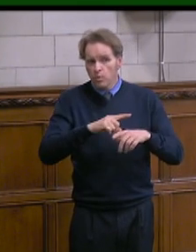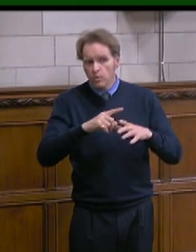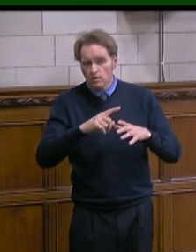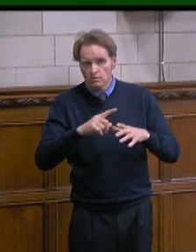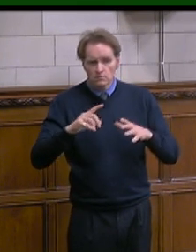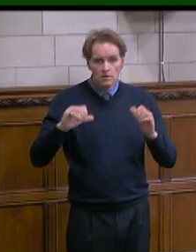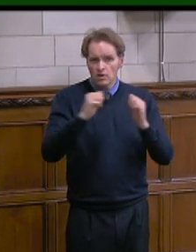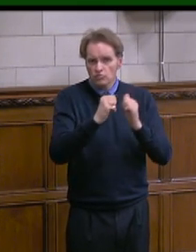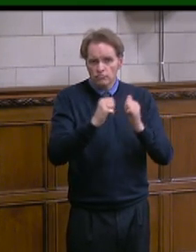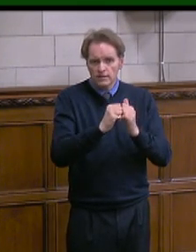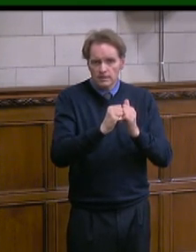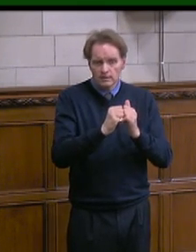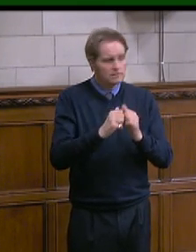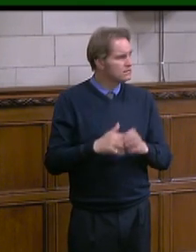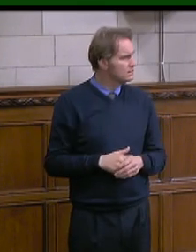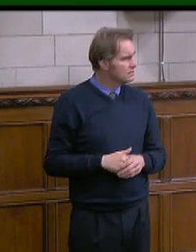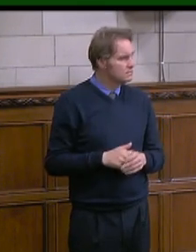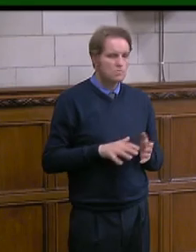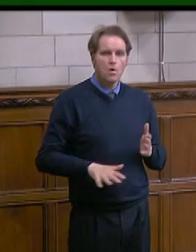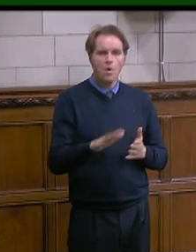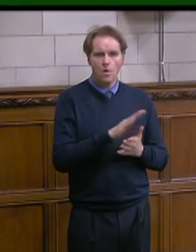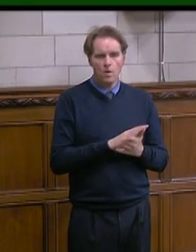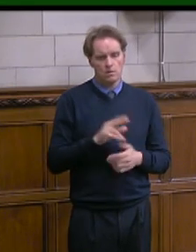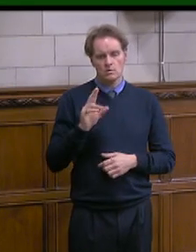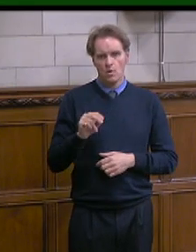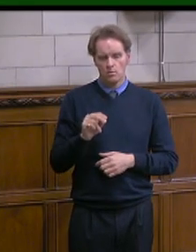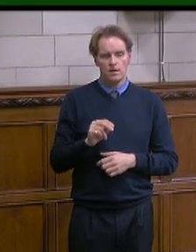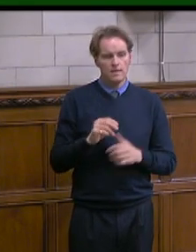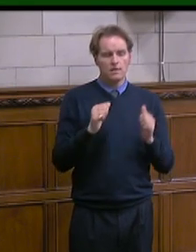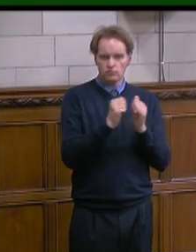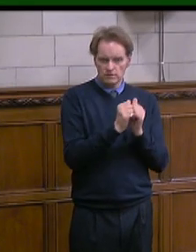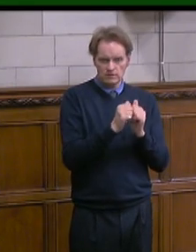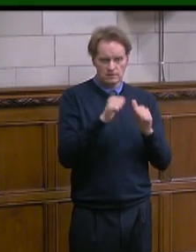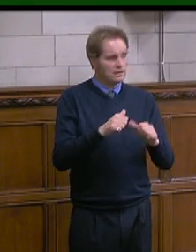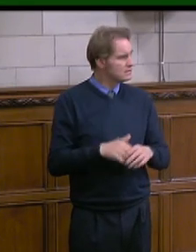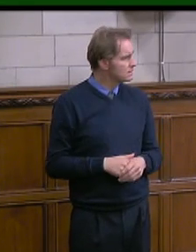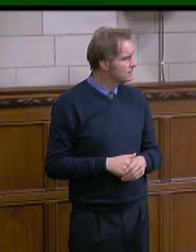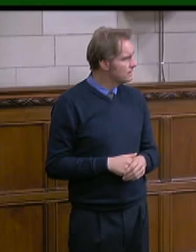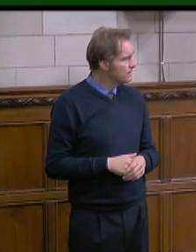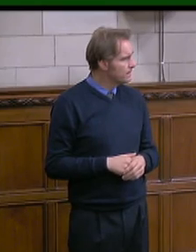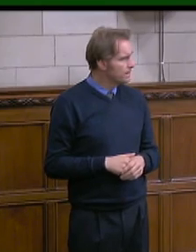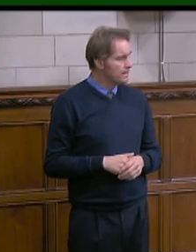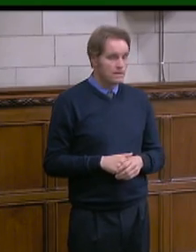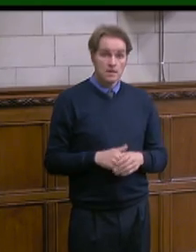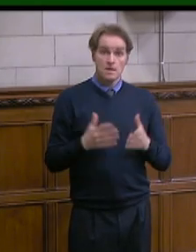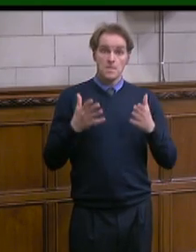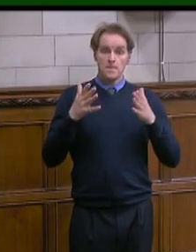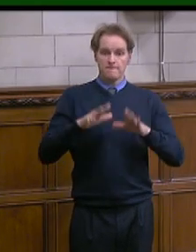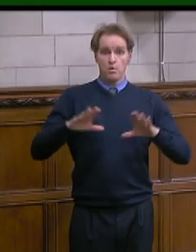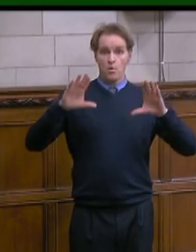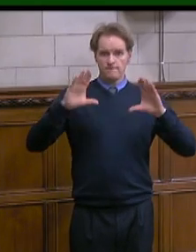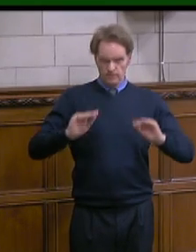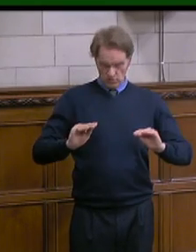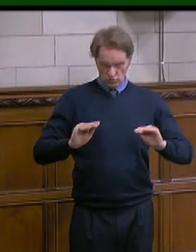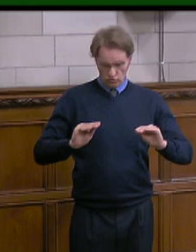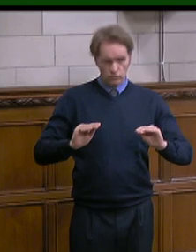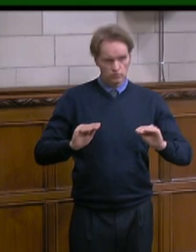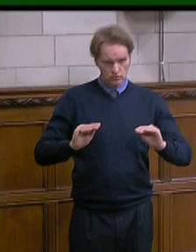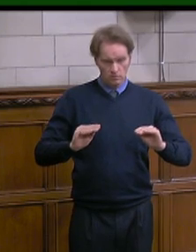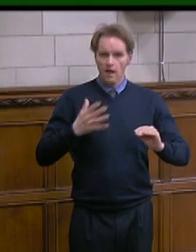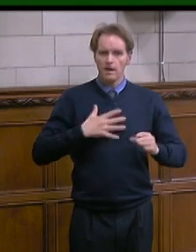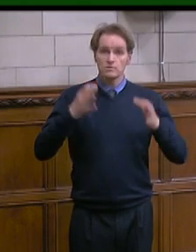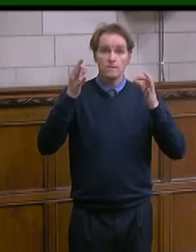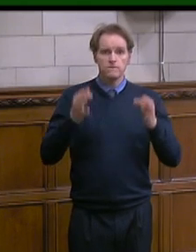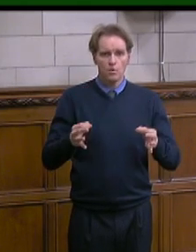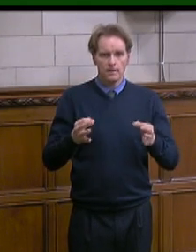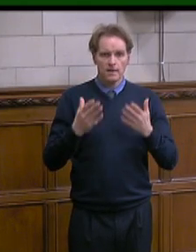Ian Austin (in the Chair): Before Members leave, I want to formally thank